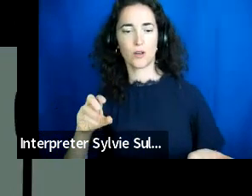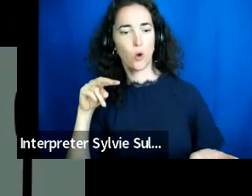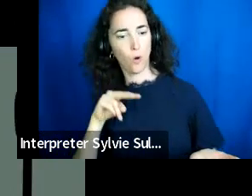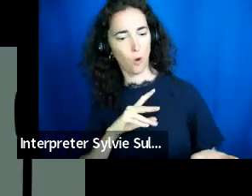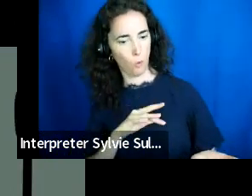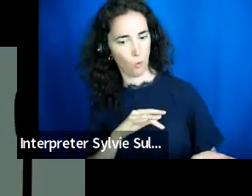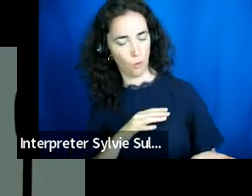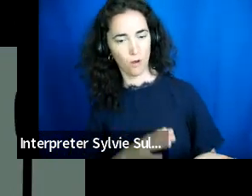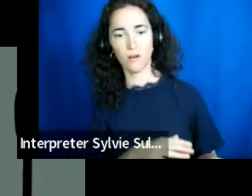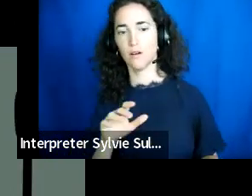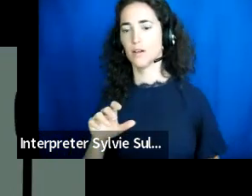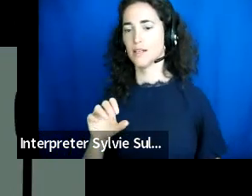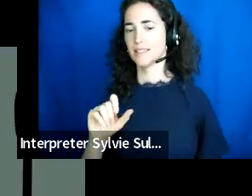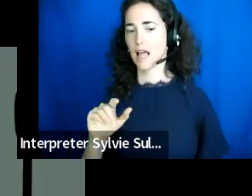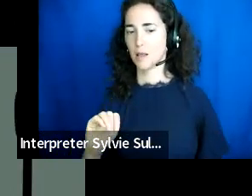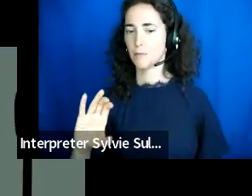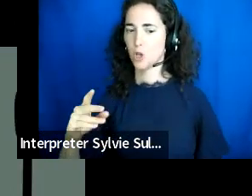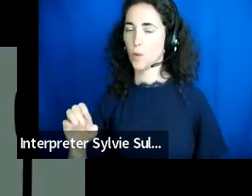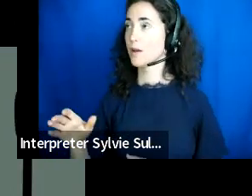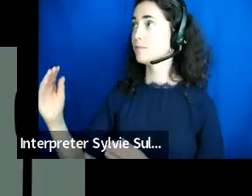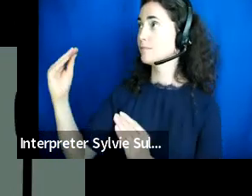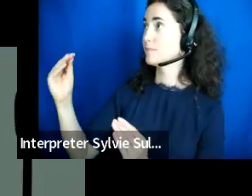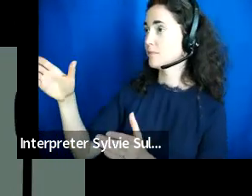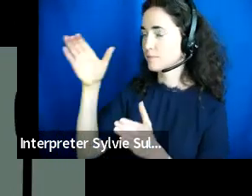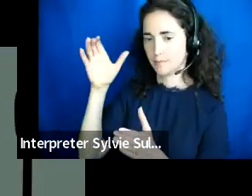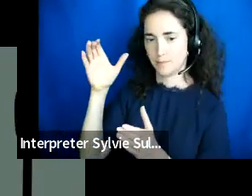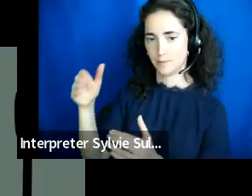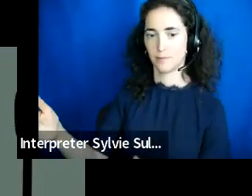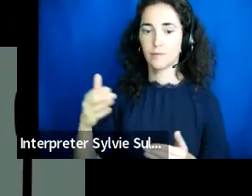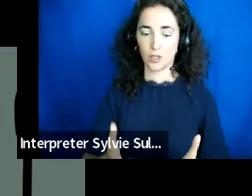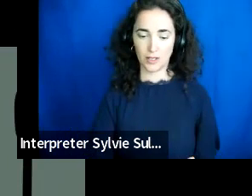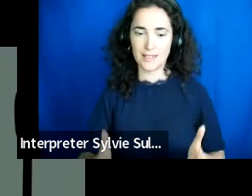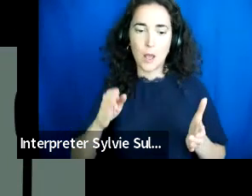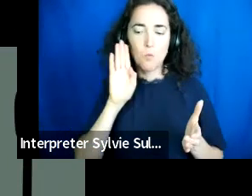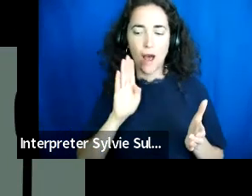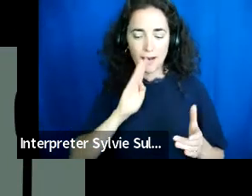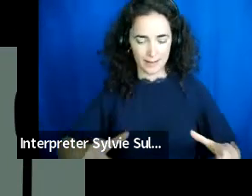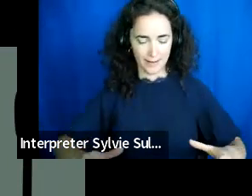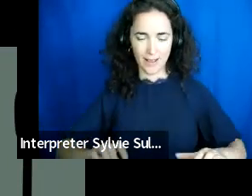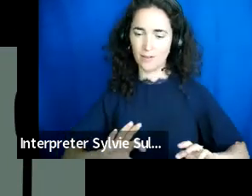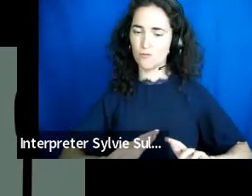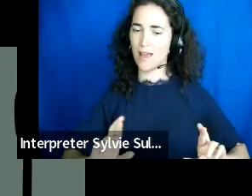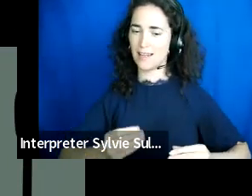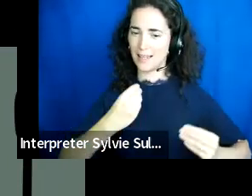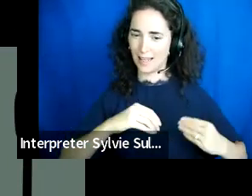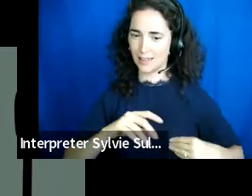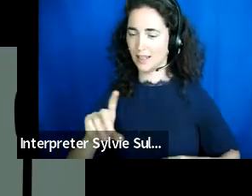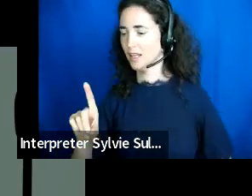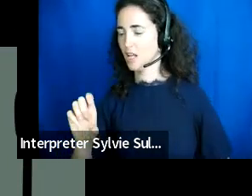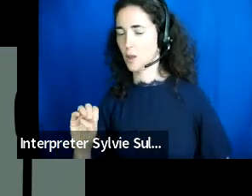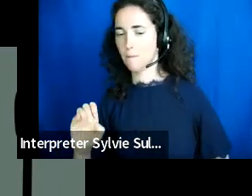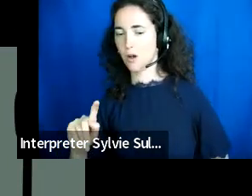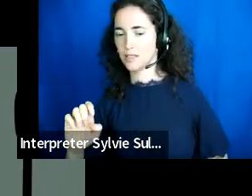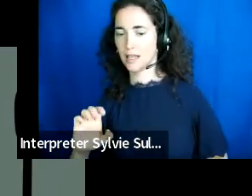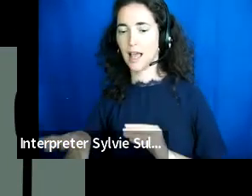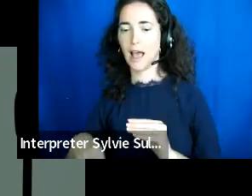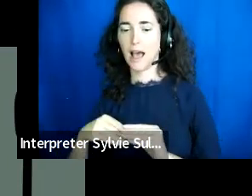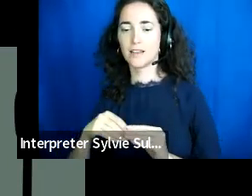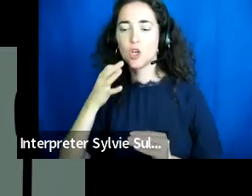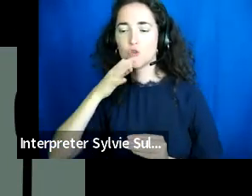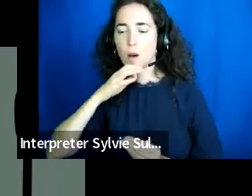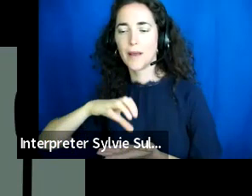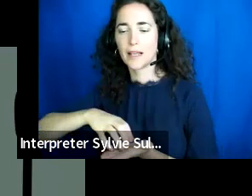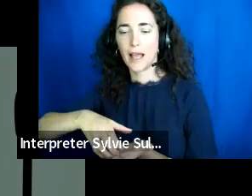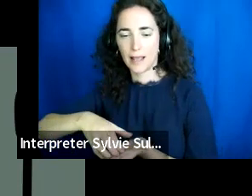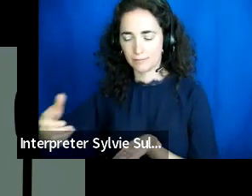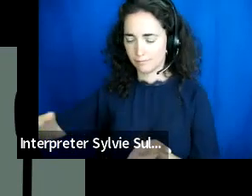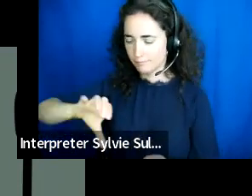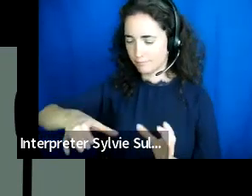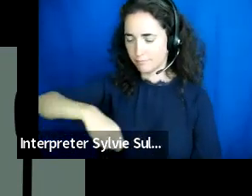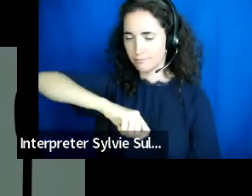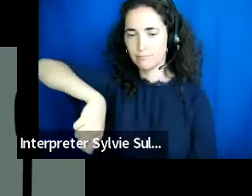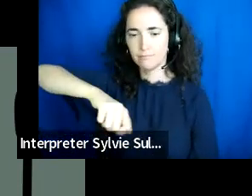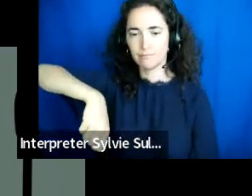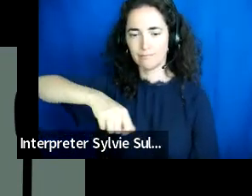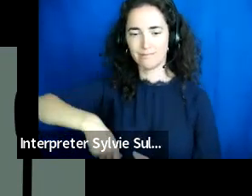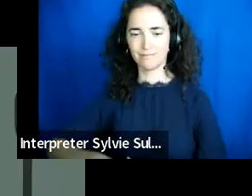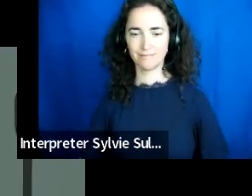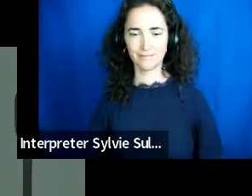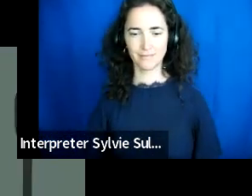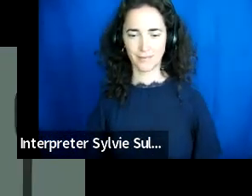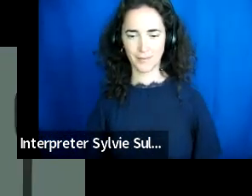And Chloe listened to instructions. A pan of freshly baked brownies are ready to eat, while de Monte adds his strawberry cake ingredients. to a bowl and then mixes them